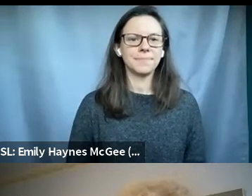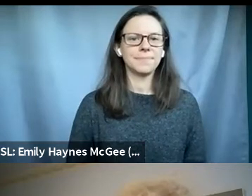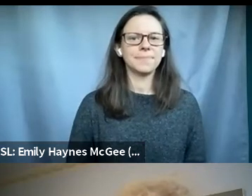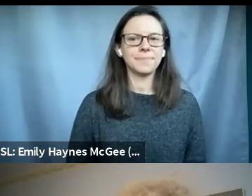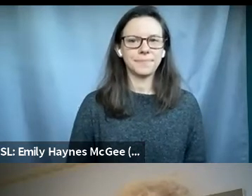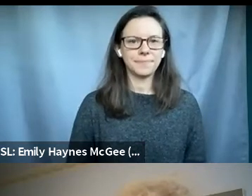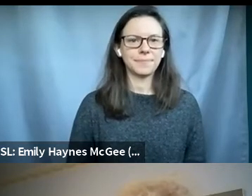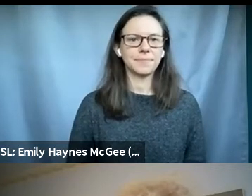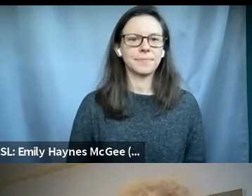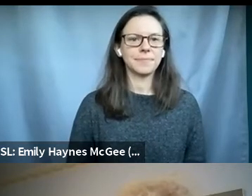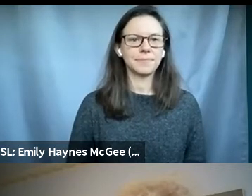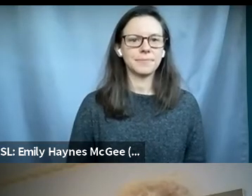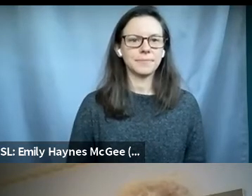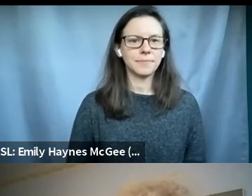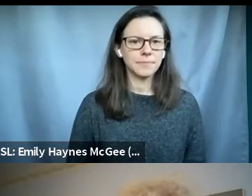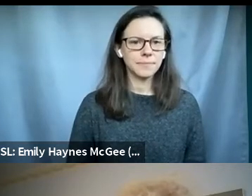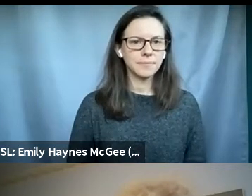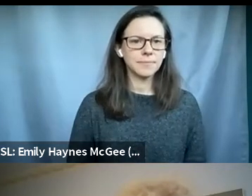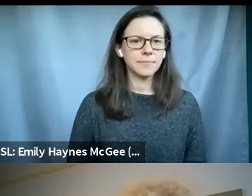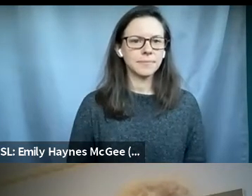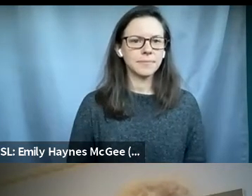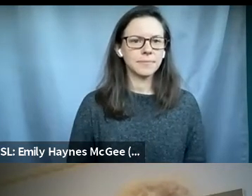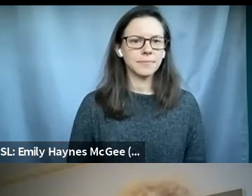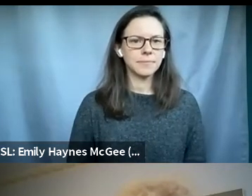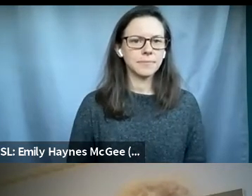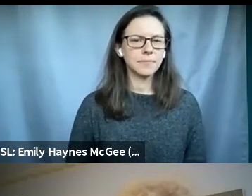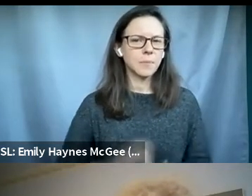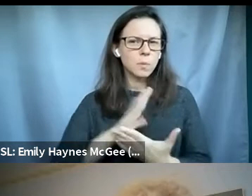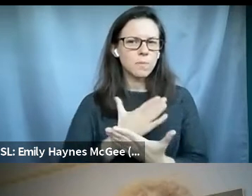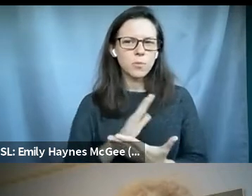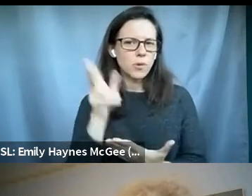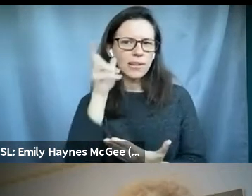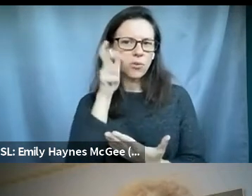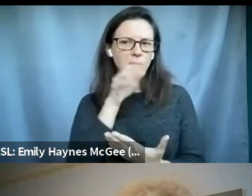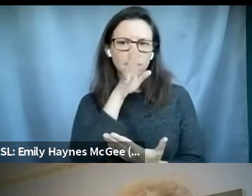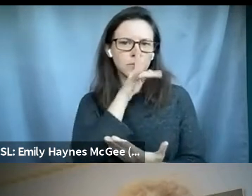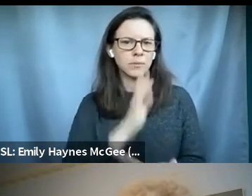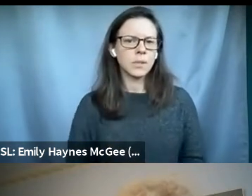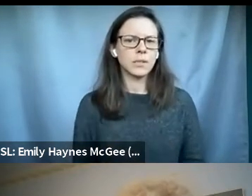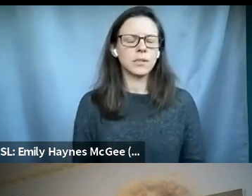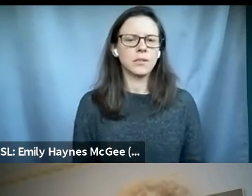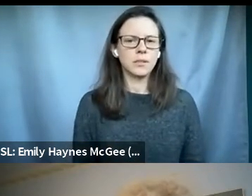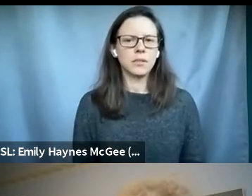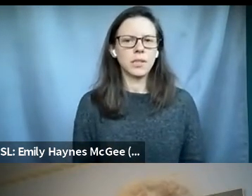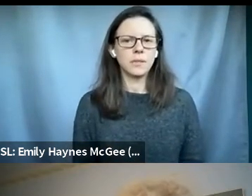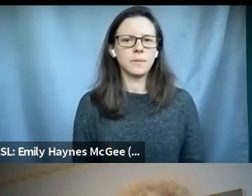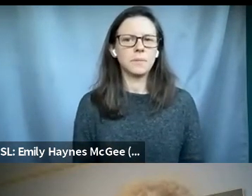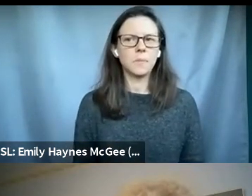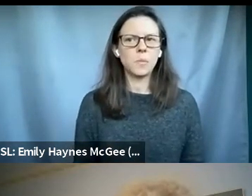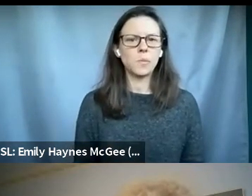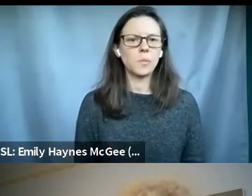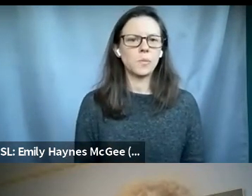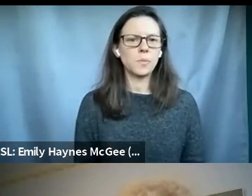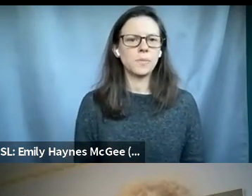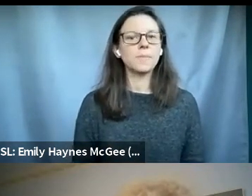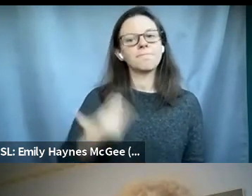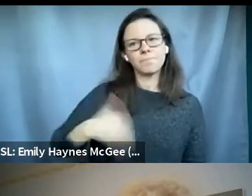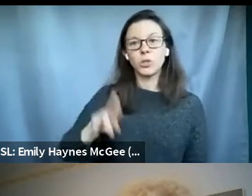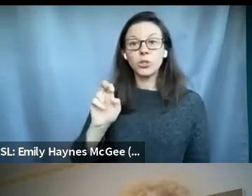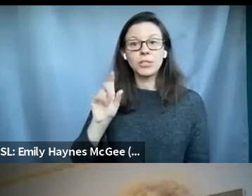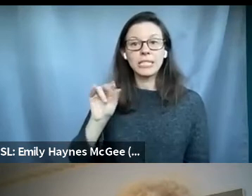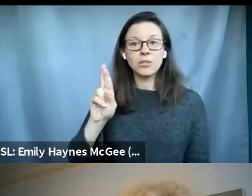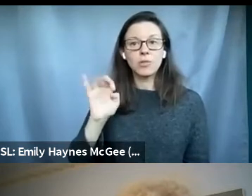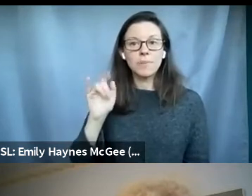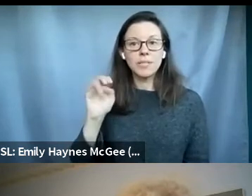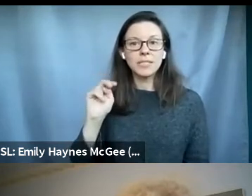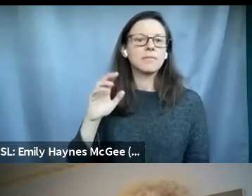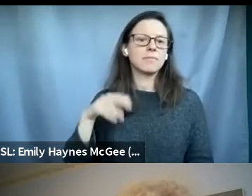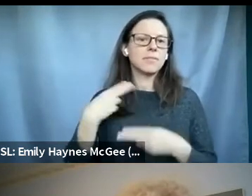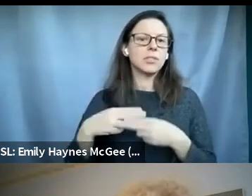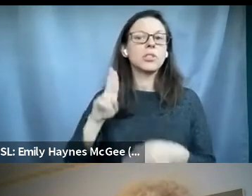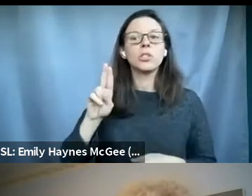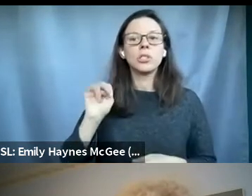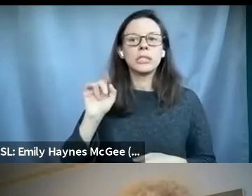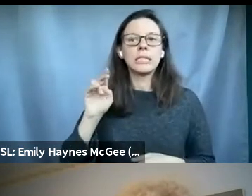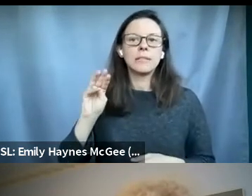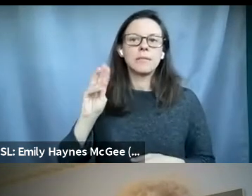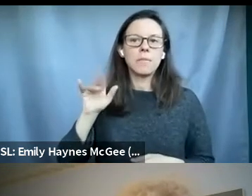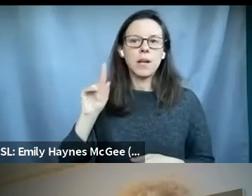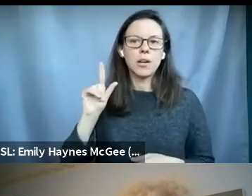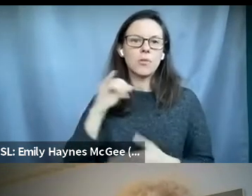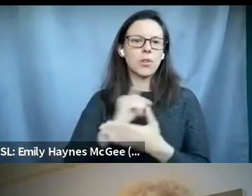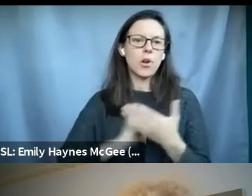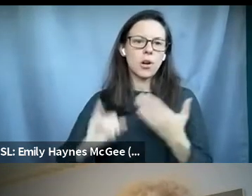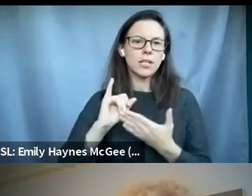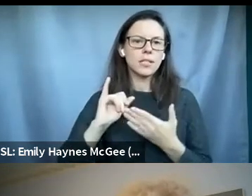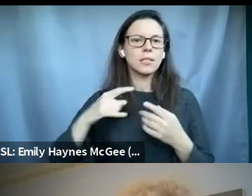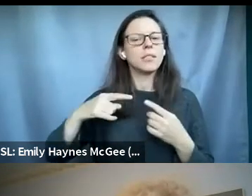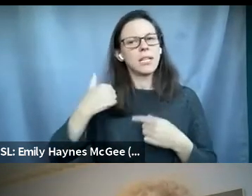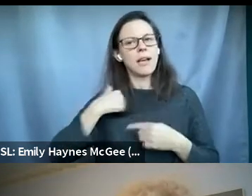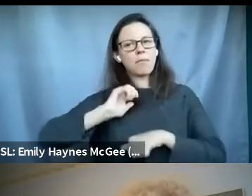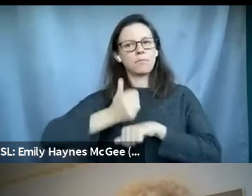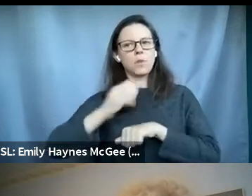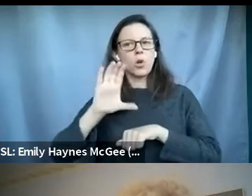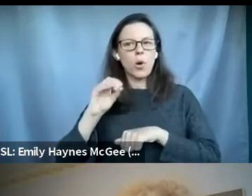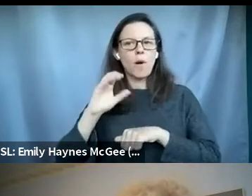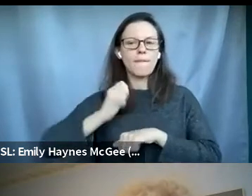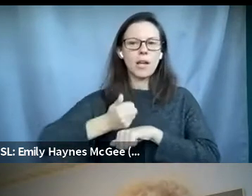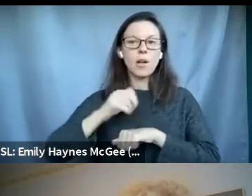My name is Unique and I'm the cofounder of Black Cotton Candy and arts music and wellness